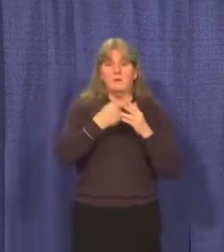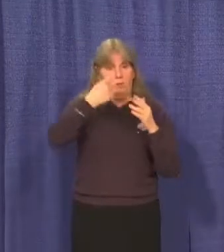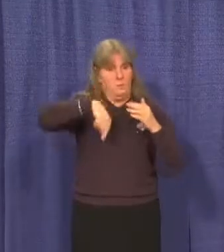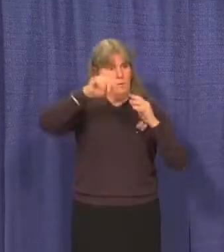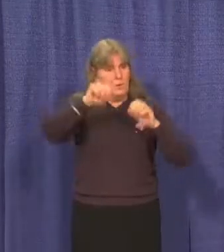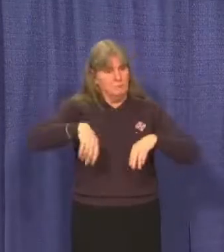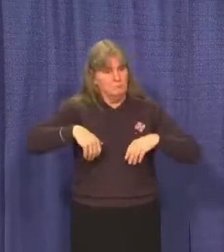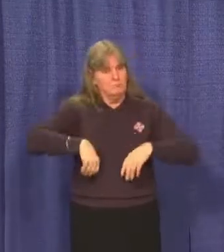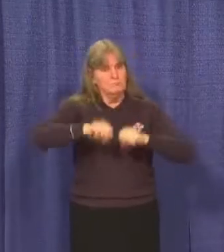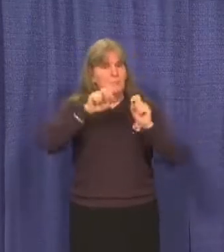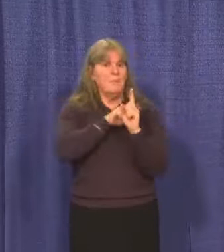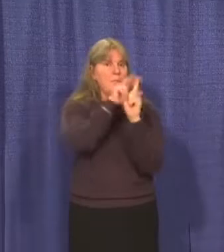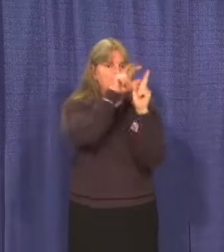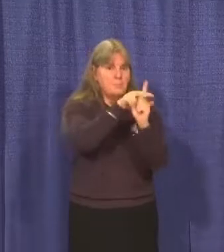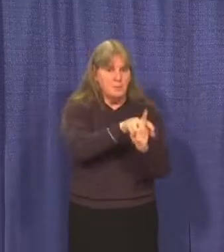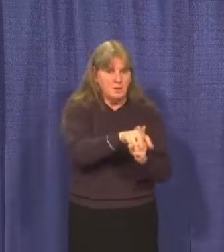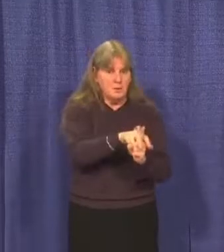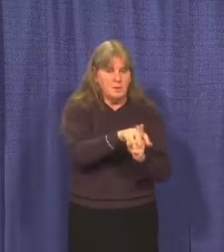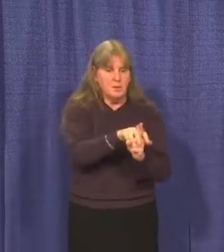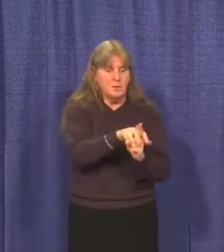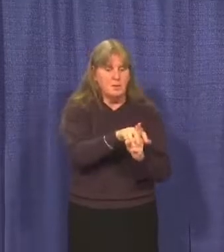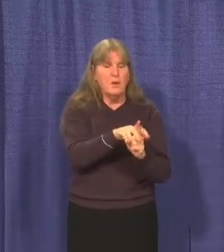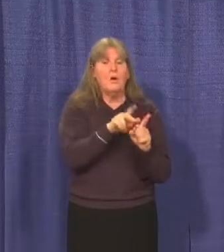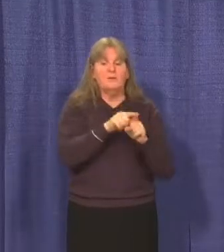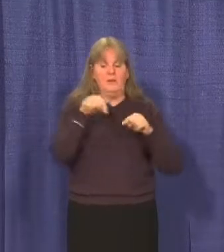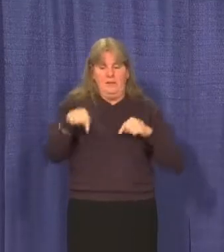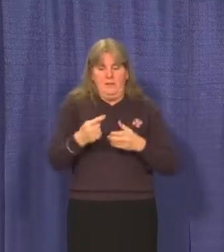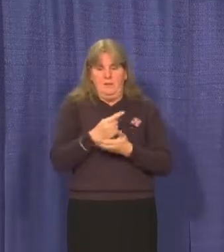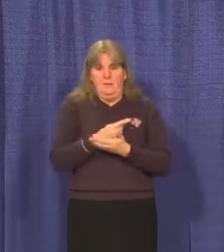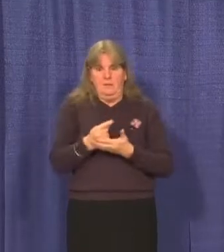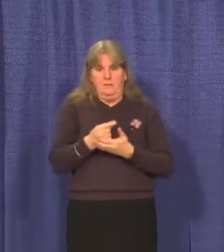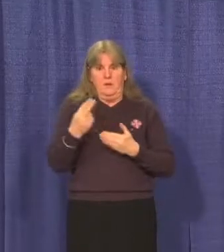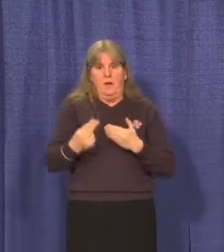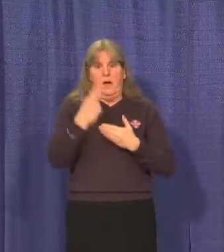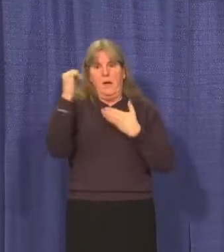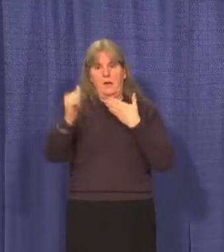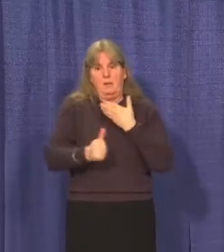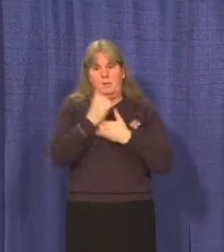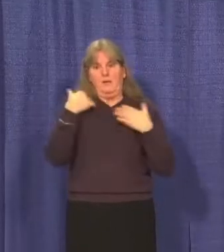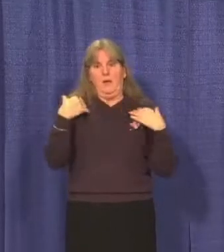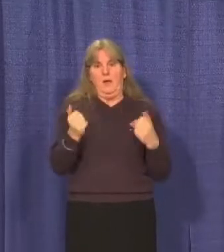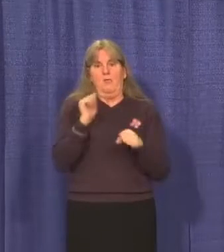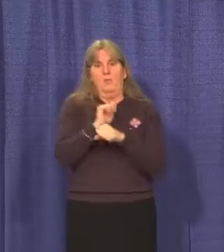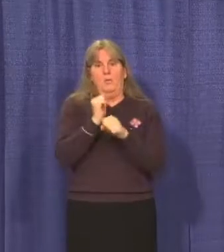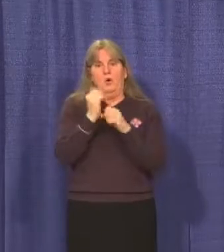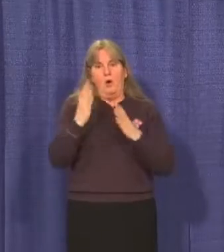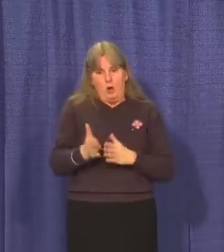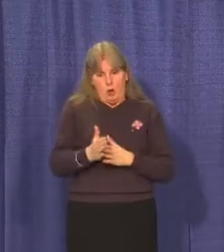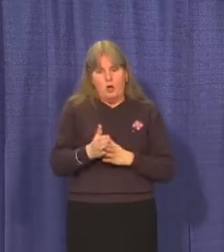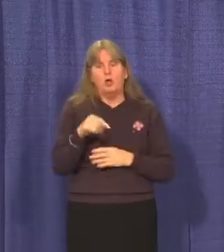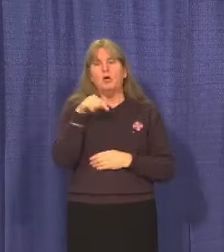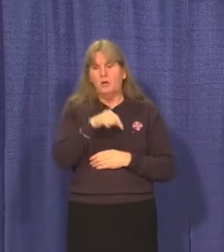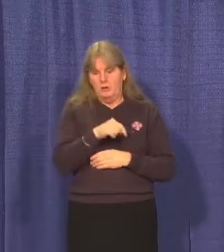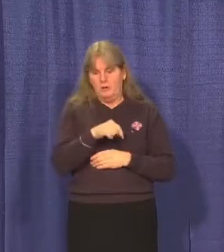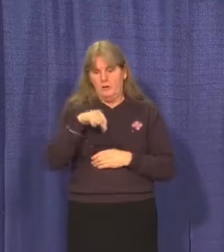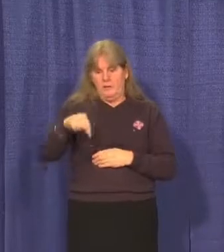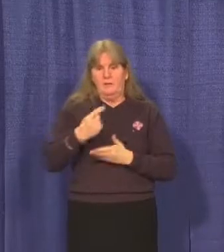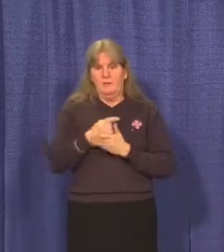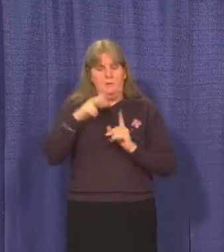be available as it is this week as well for the high-risk healthcare workers who may be carrying -- caring for or in